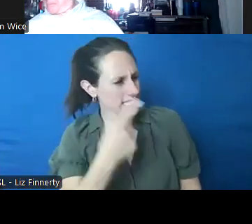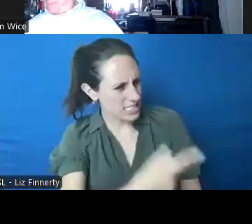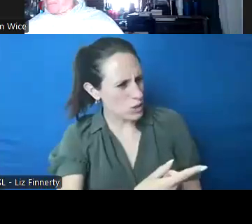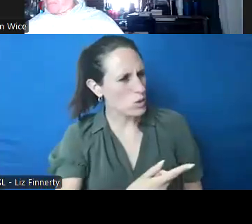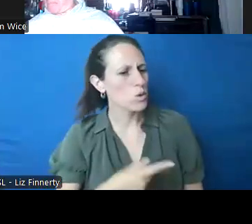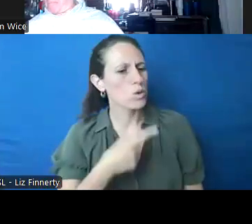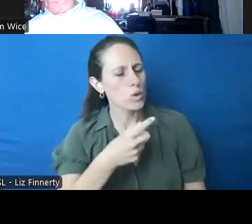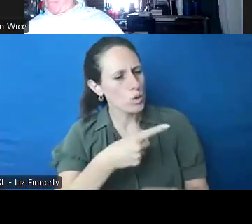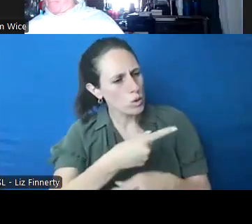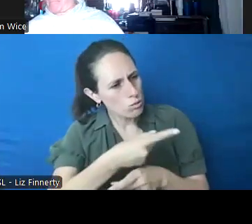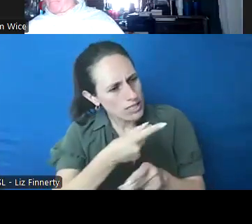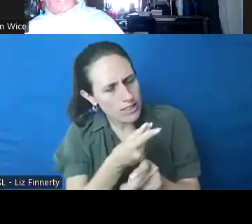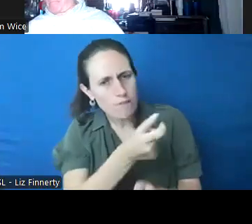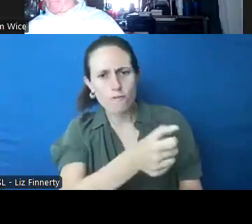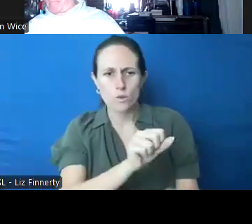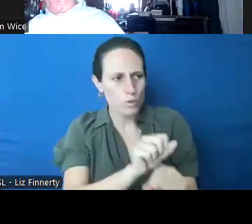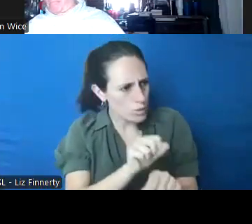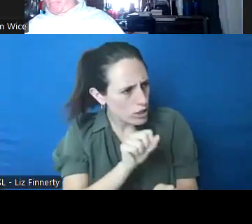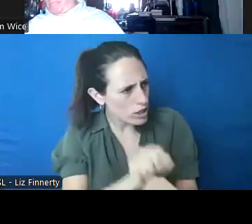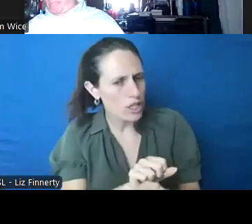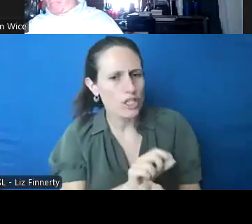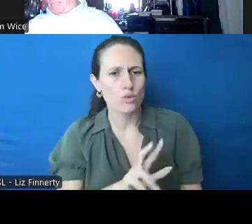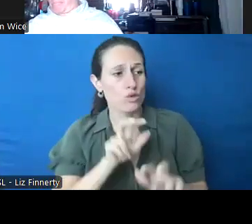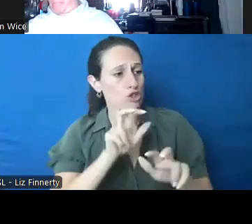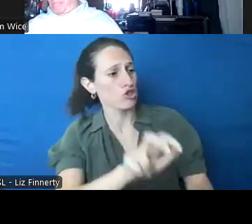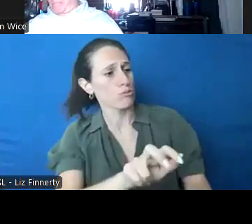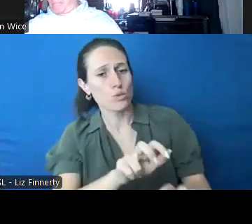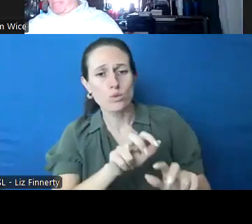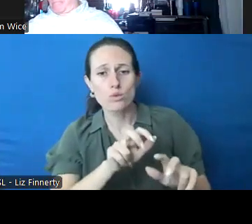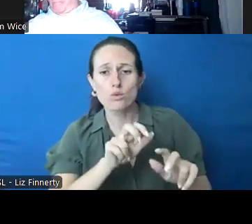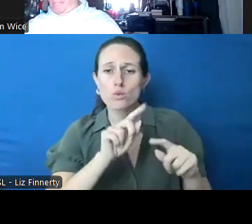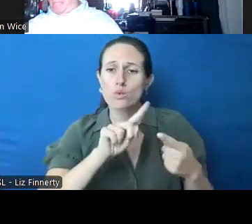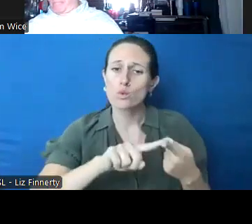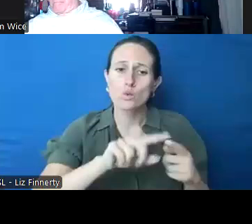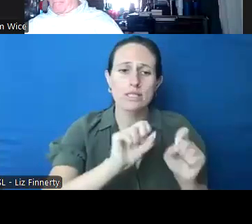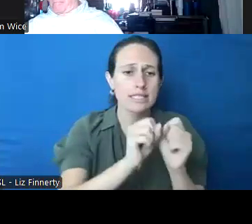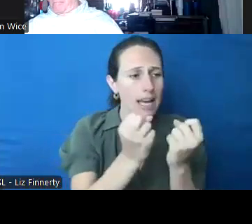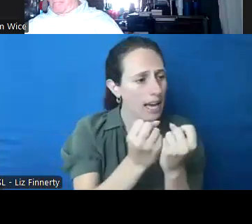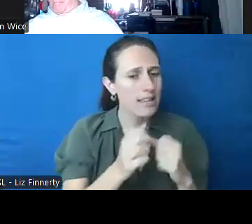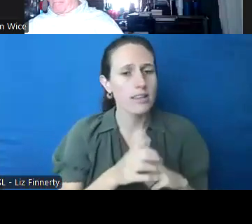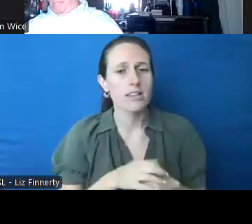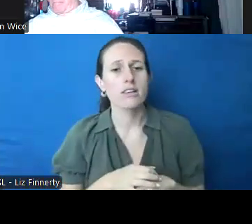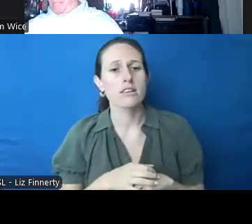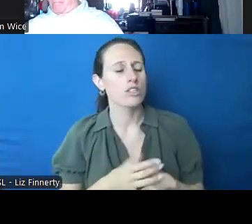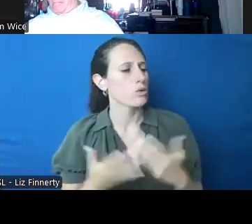to produce and contribute to society. So volunteer, also seek services, and never accept no.